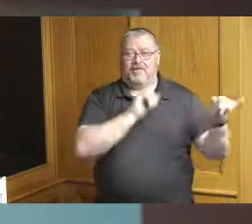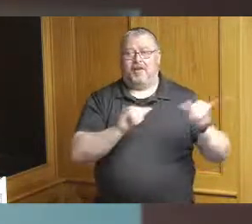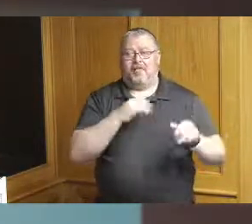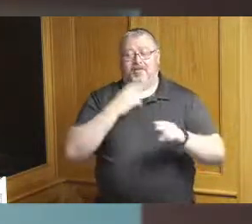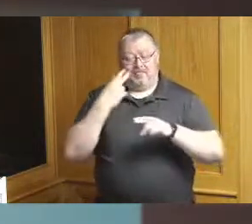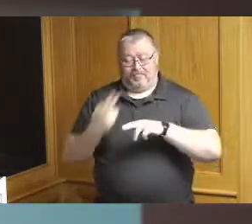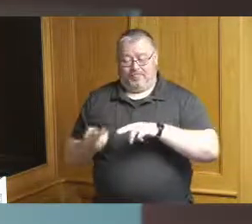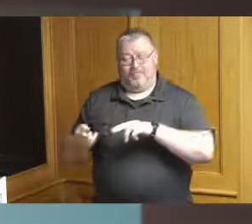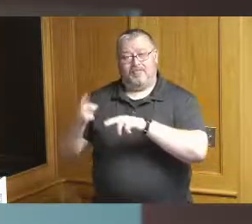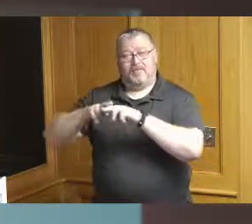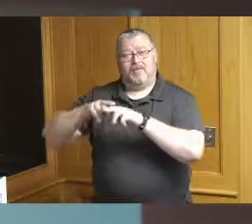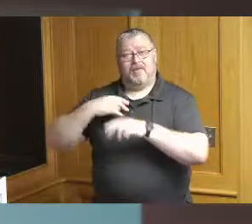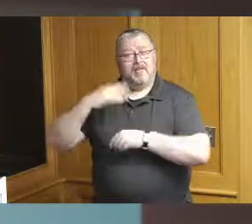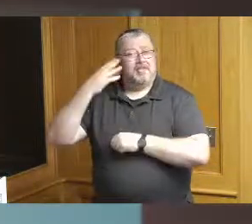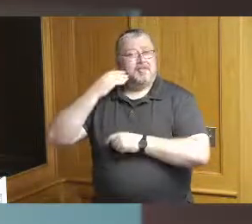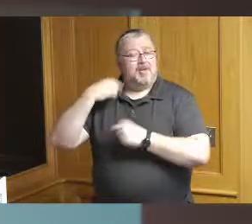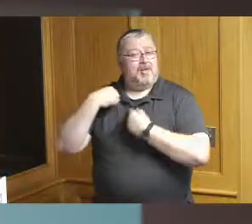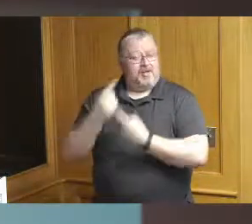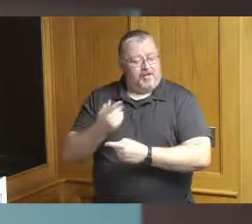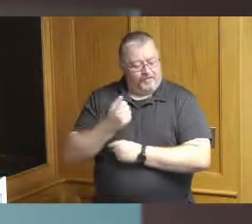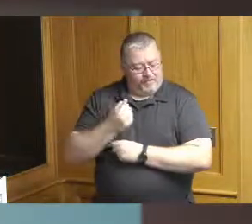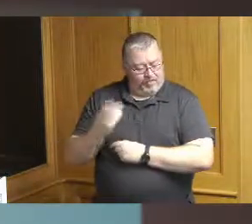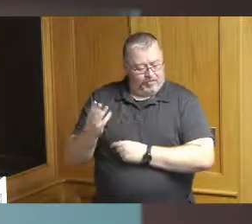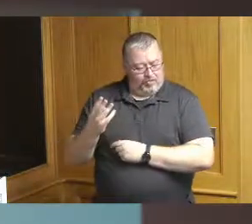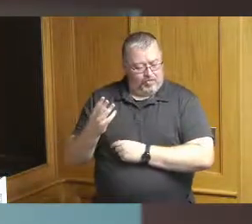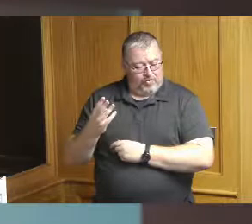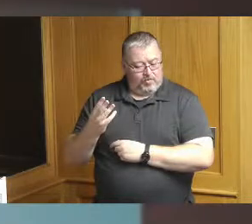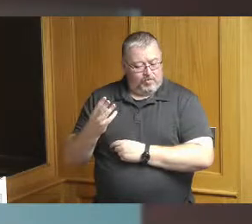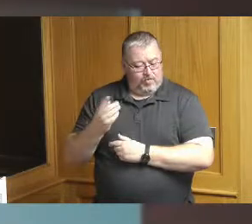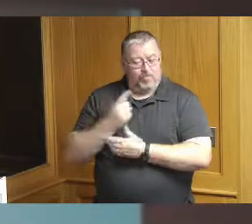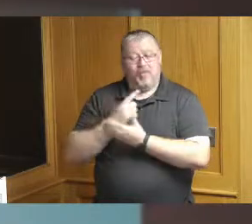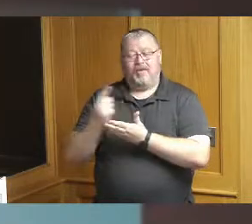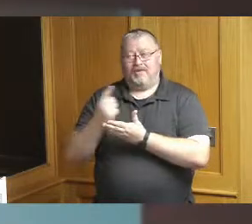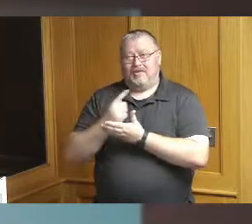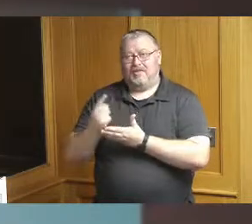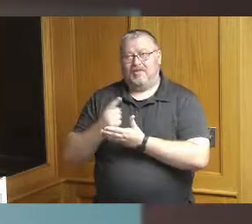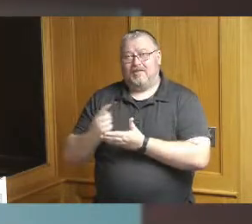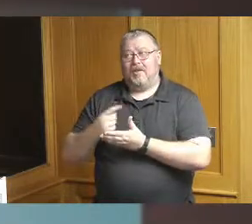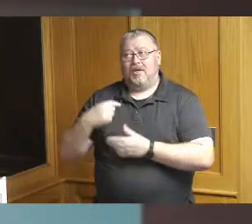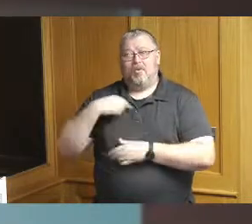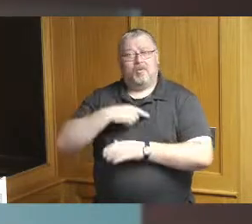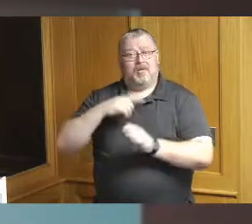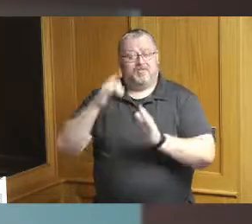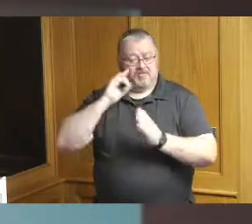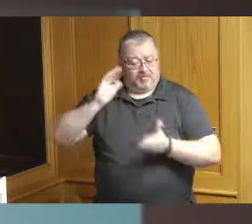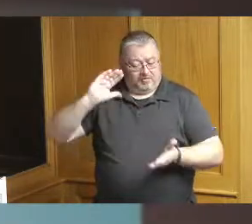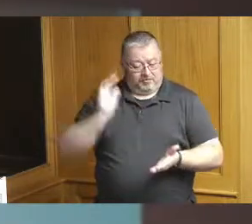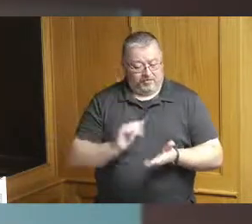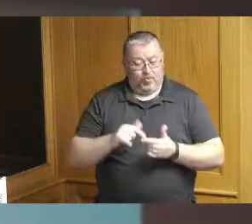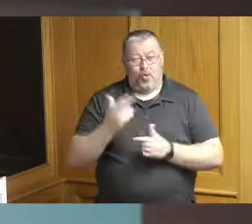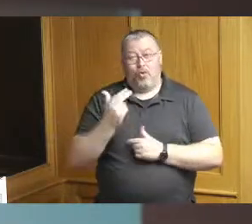that we've experienced over the last couple of weeks we were down to about 13 cases per day